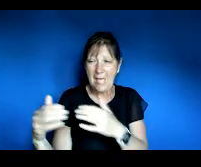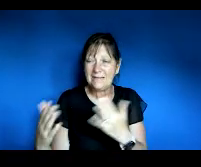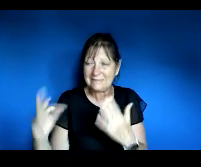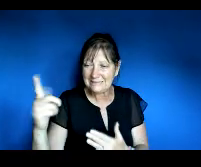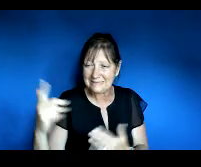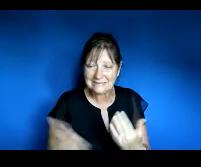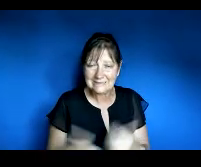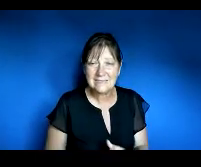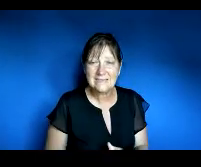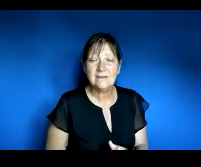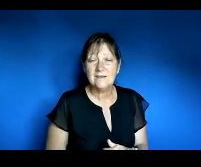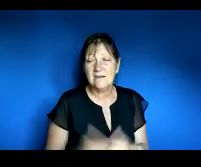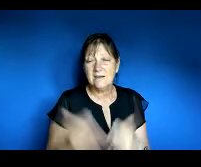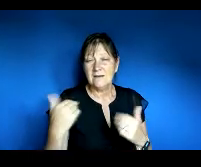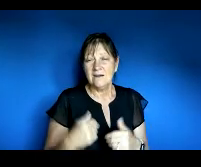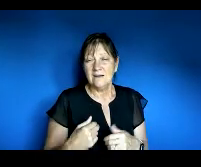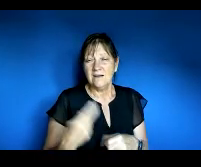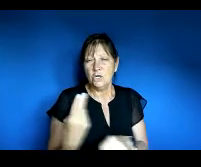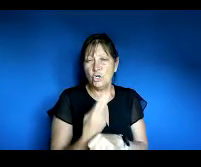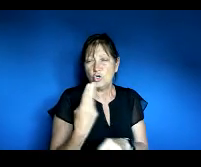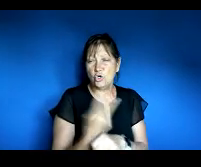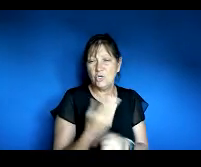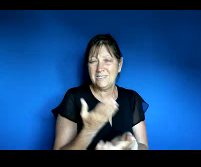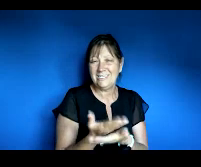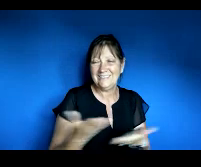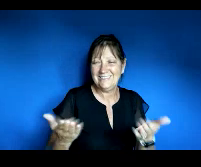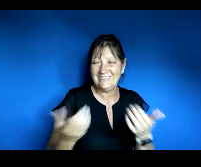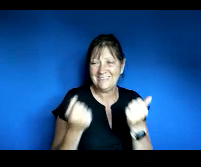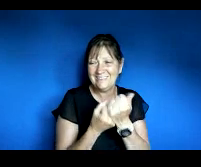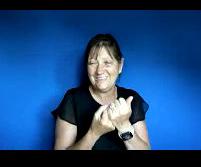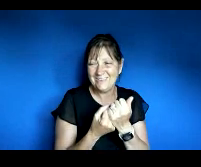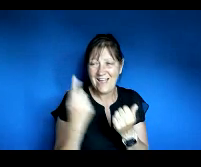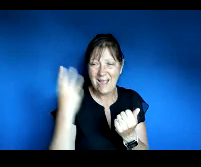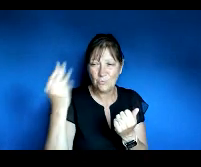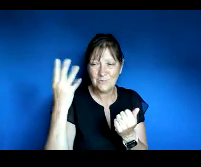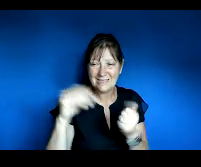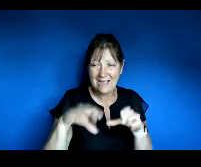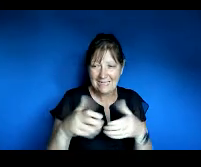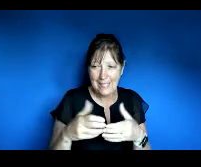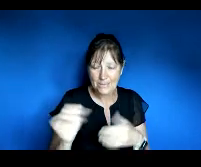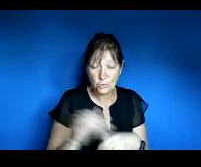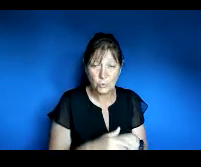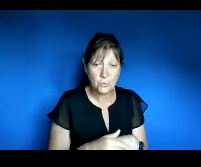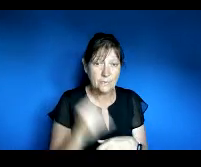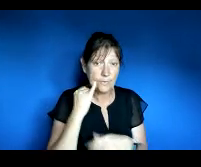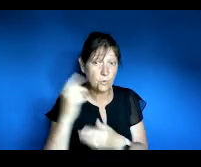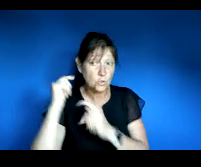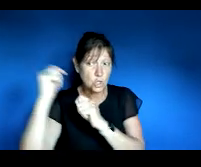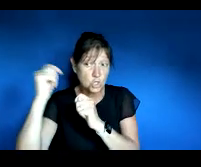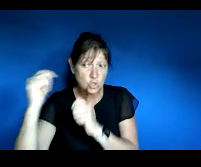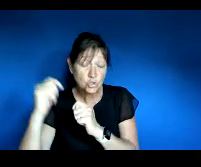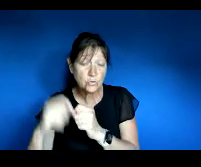But then utilizing the resources outside of the classroom to really get the support that you need, whether it's tutoring, supplemental instruction,